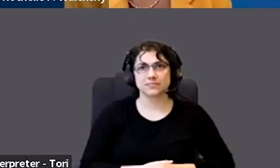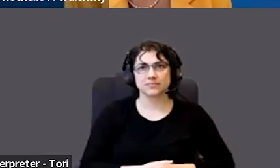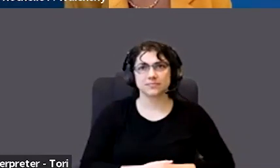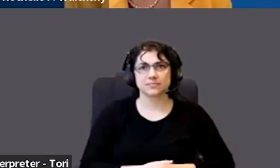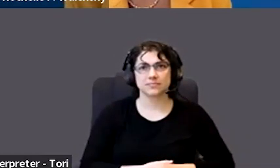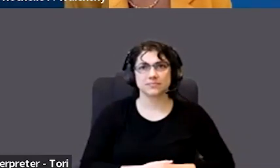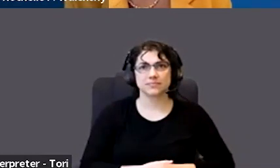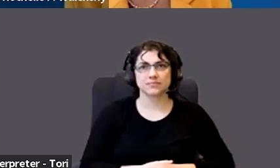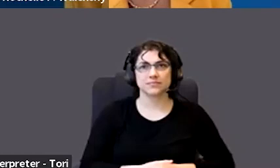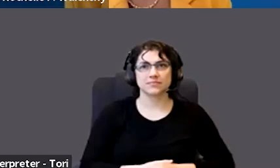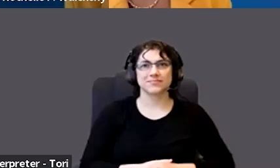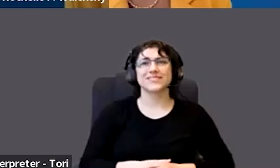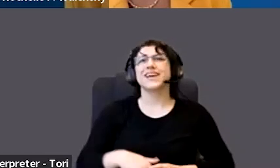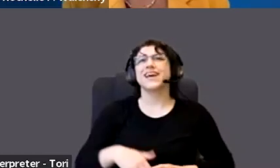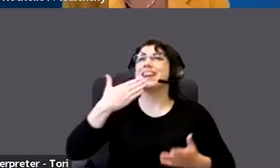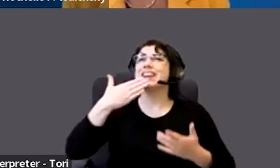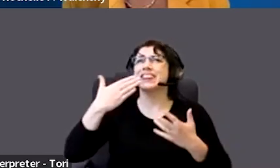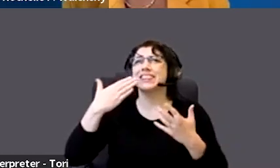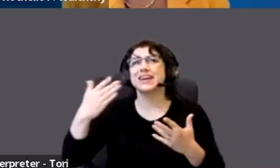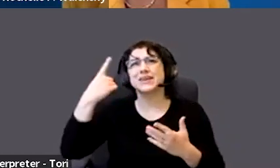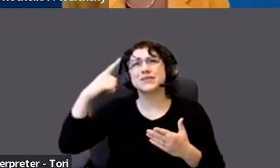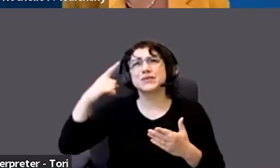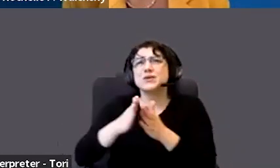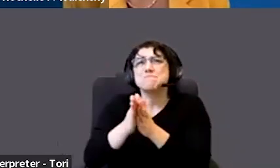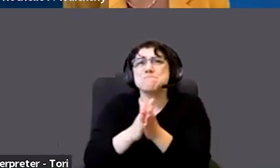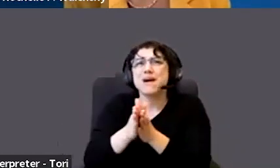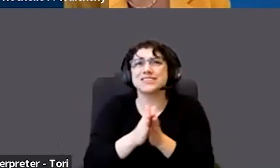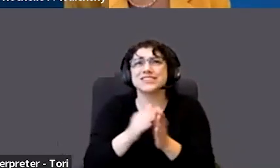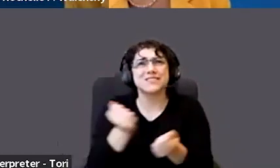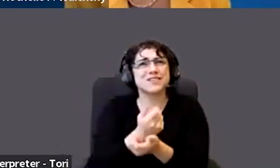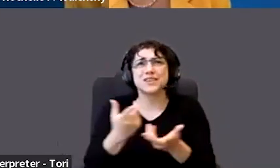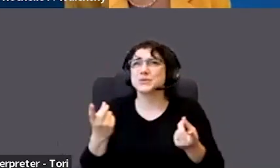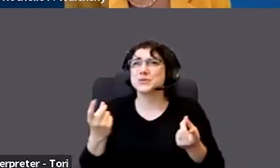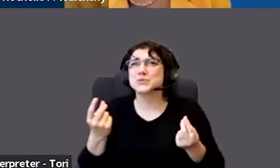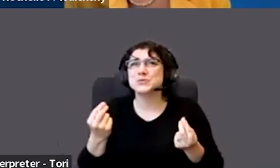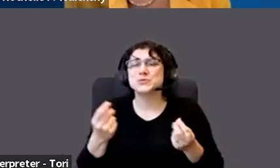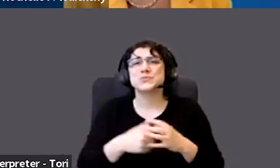Dr. Walensky, thank you for your passion and all you do. I really just need to make a comment now